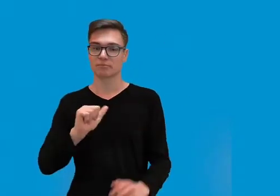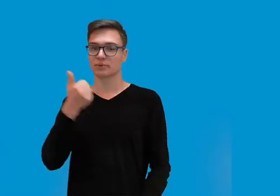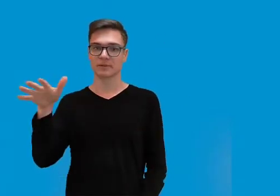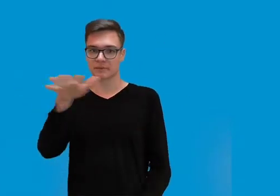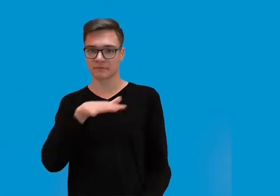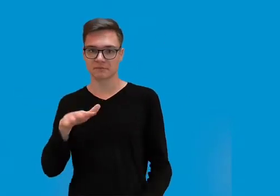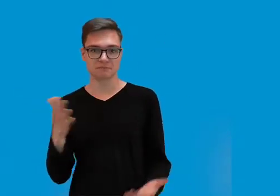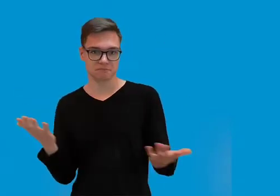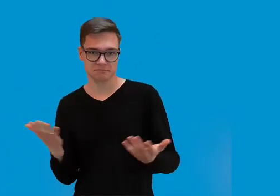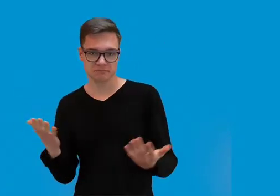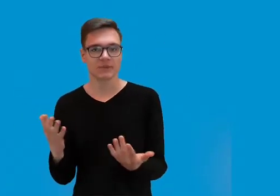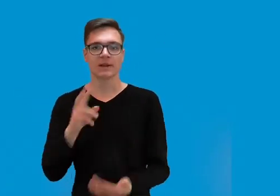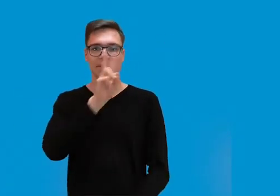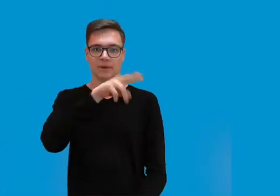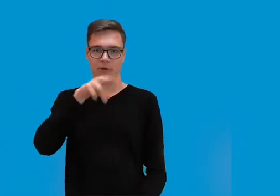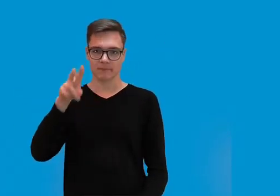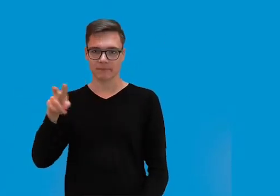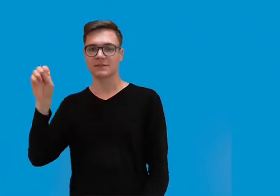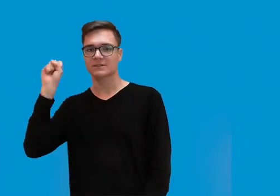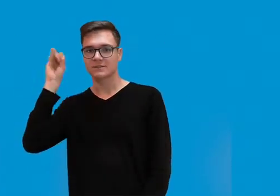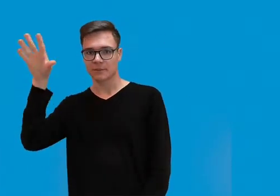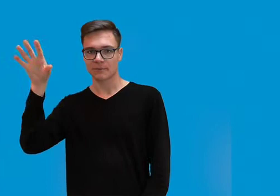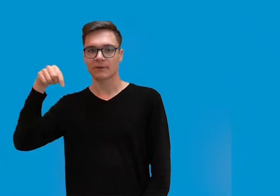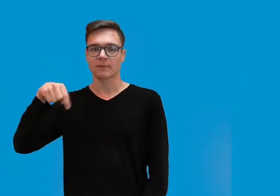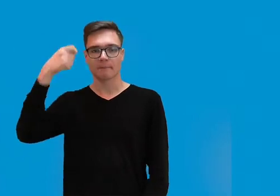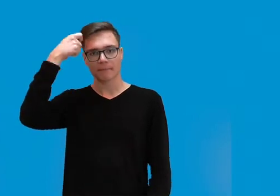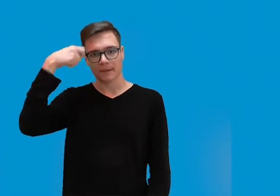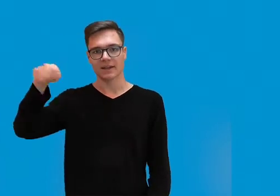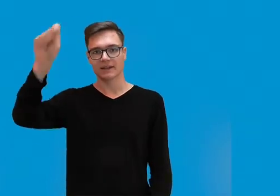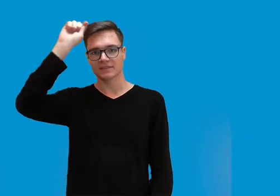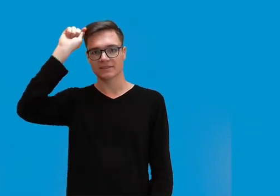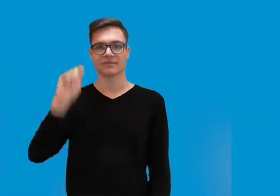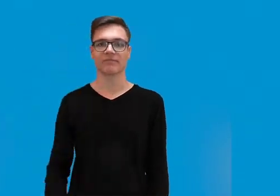Especially in museums and cinemas in Berlin.